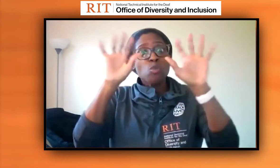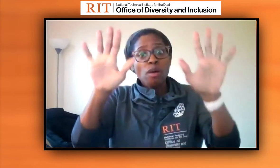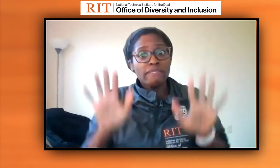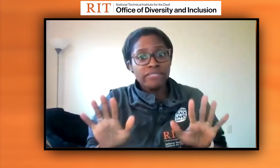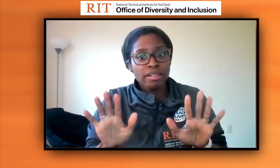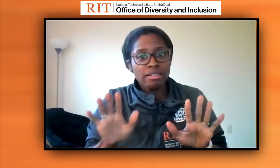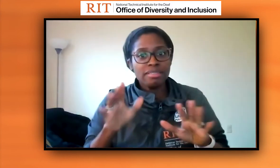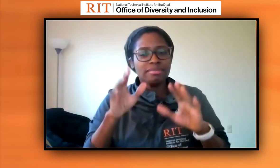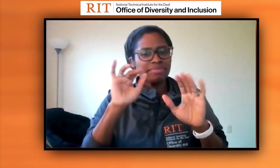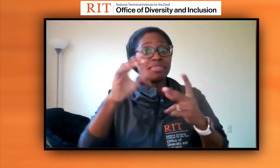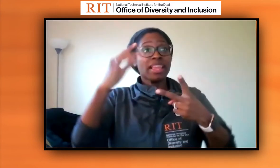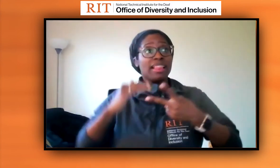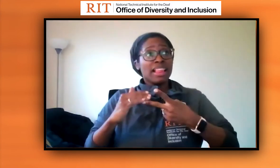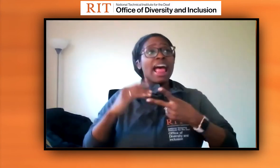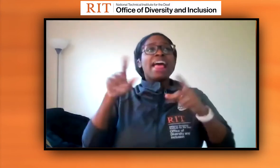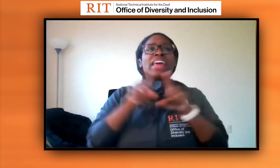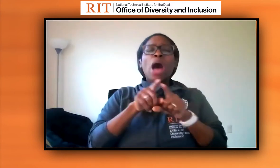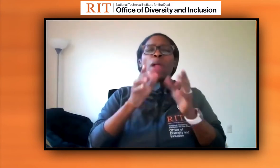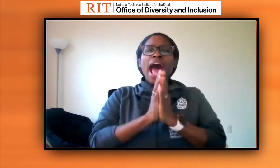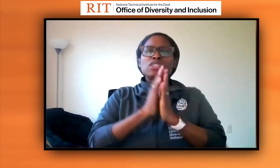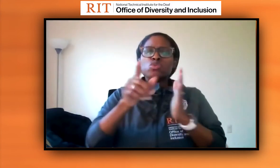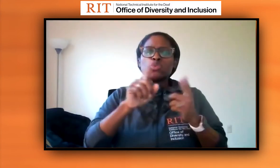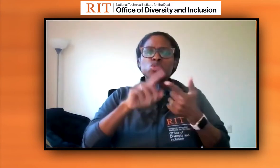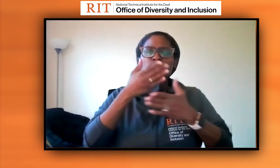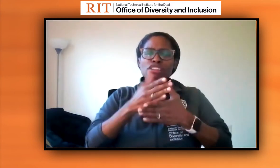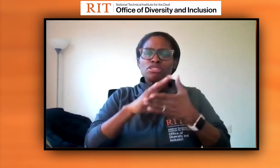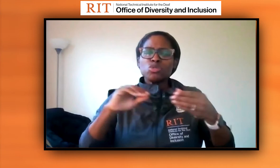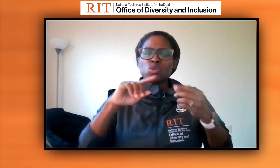And it's important for all of us to share our stories and our collective experiences.